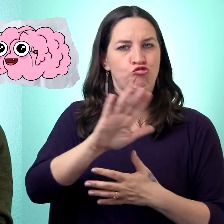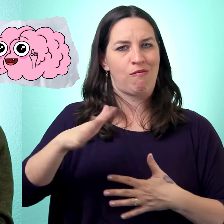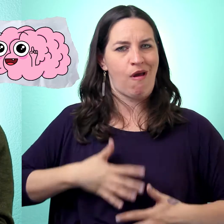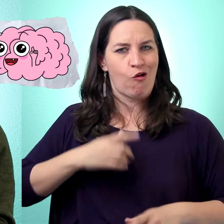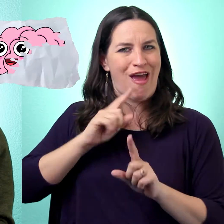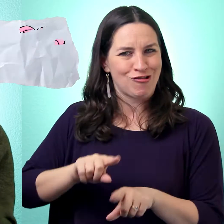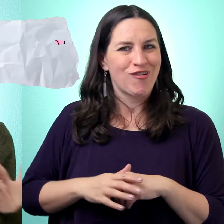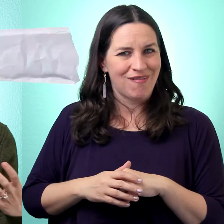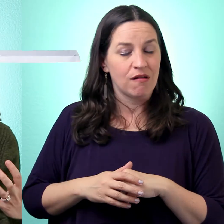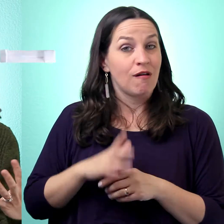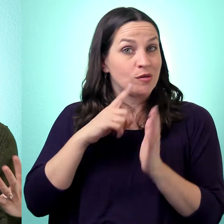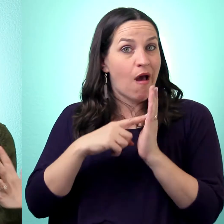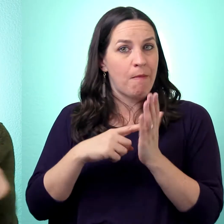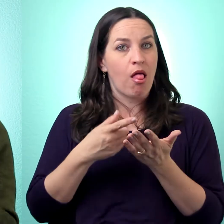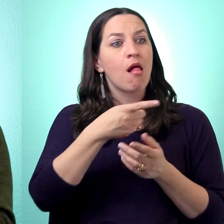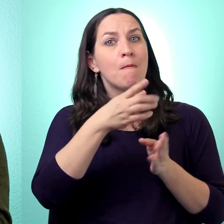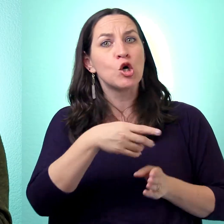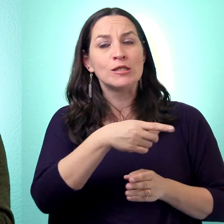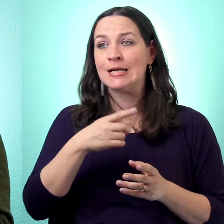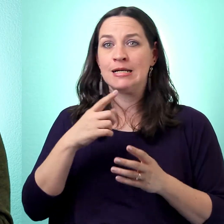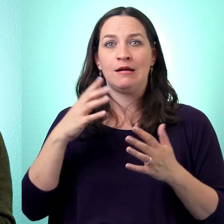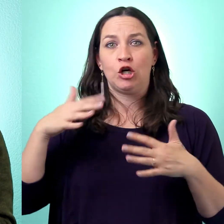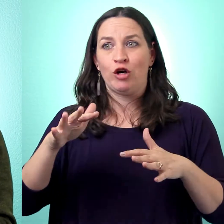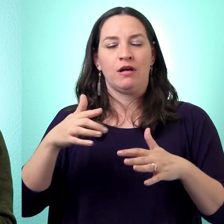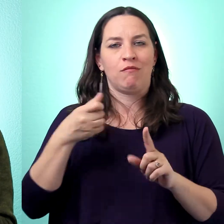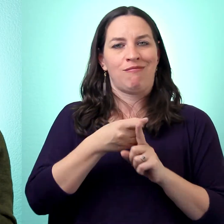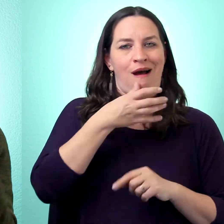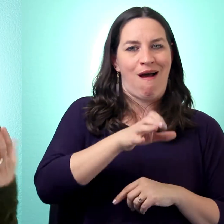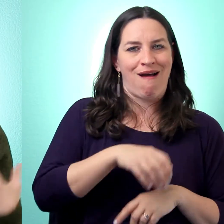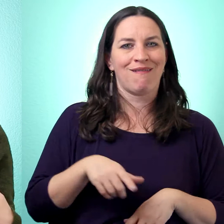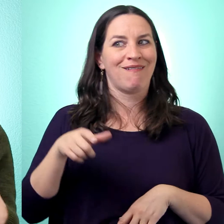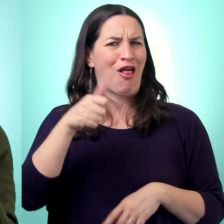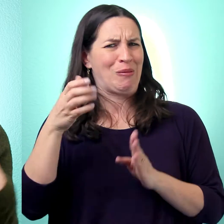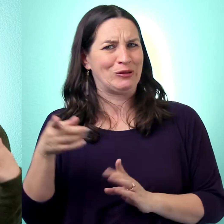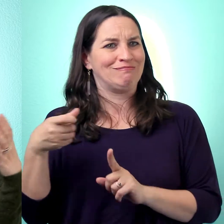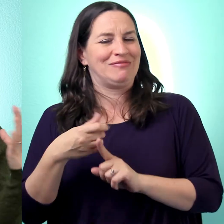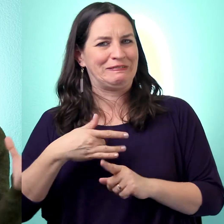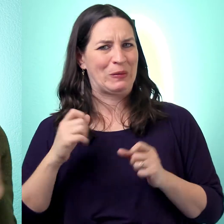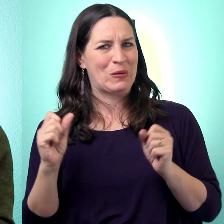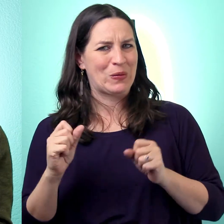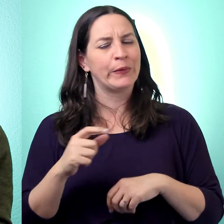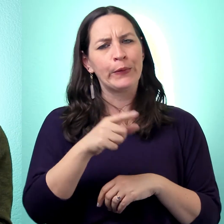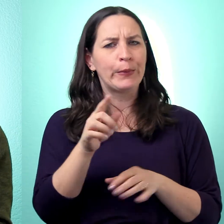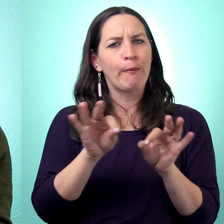Some people get really hot, some people get really cold. And so it's important to think about your outfit and what kind of layers you're going to bring along